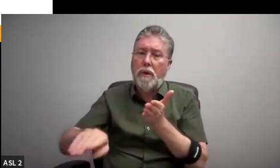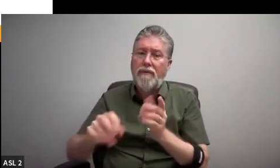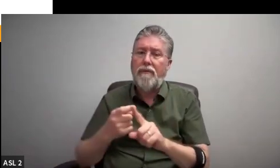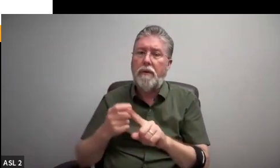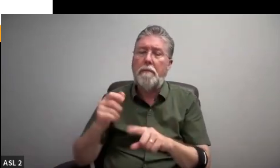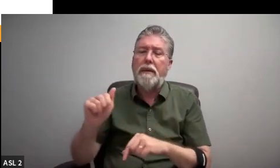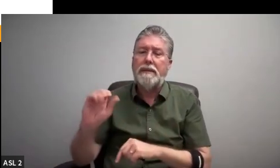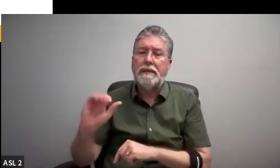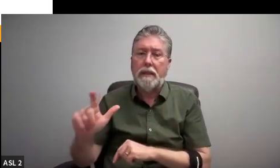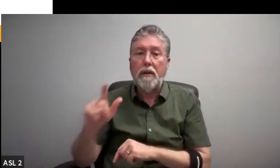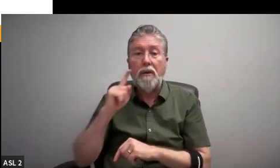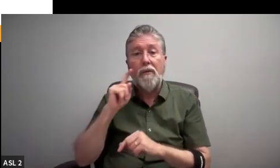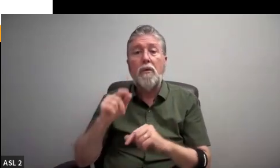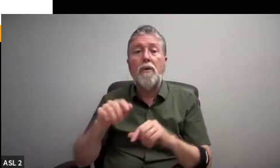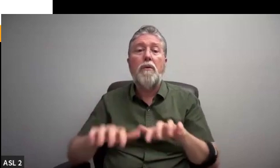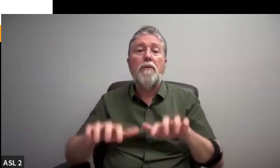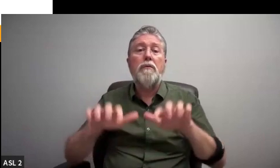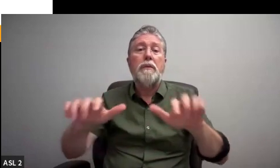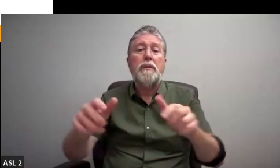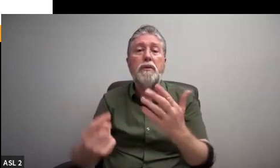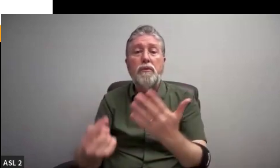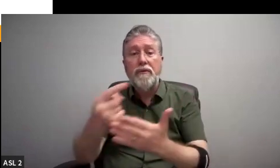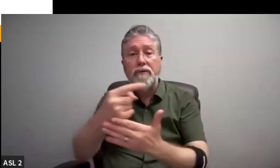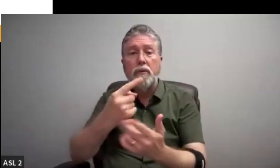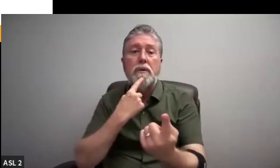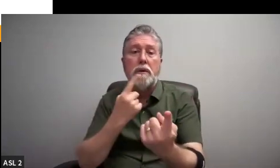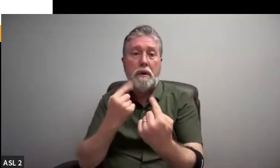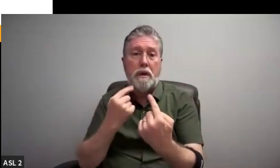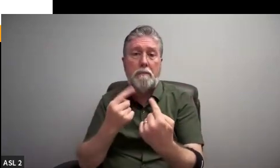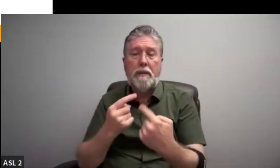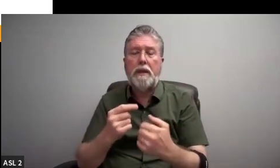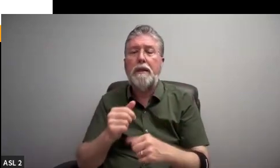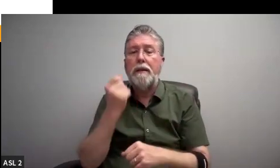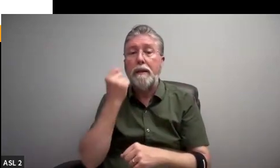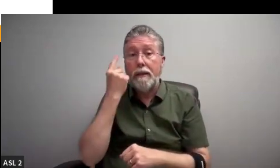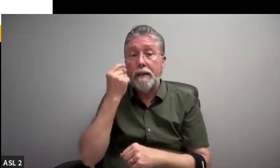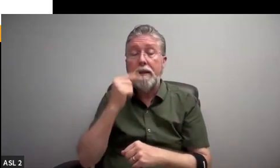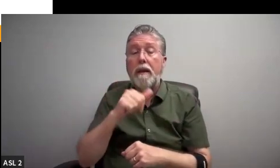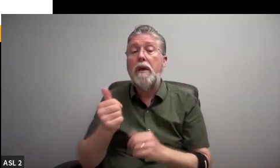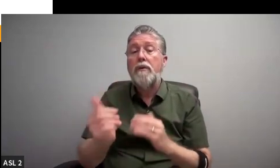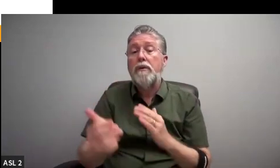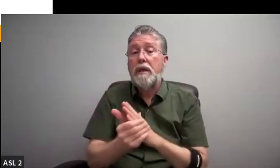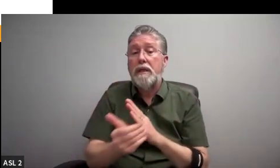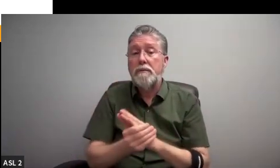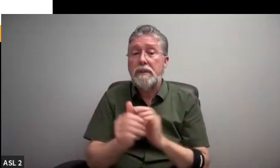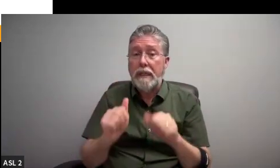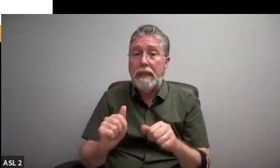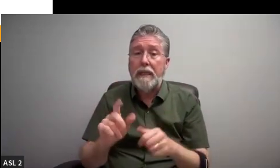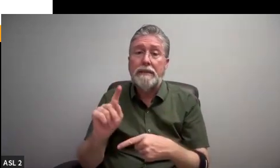the new state plan. Note, other attachments to the plan could include data sources, need analysis,